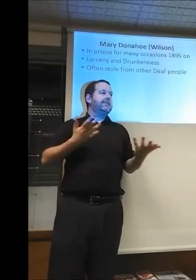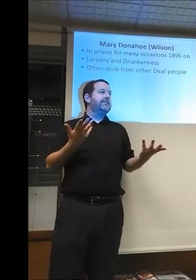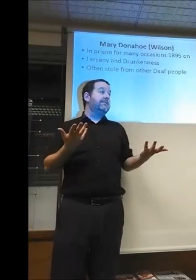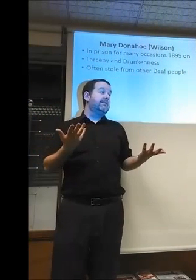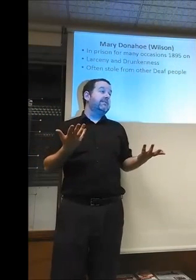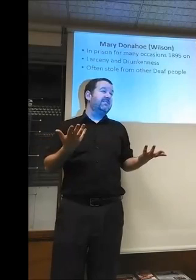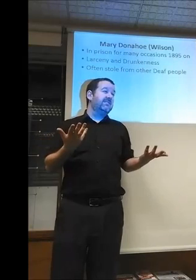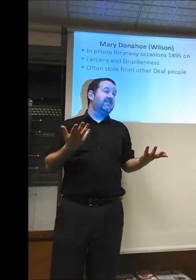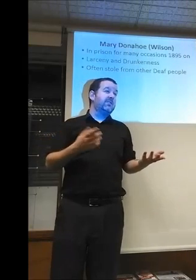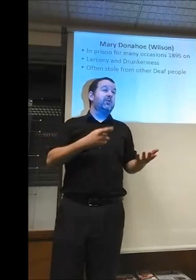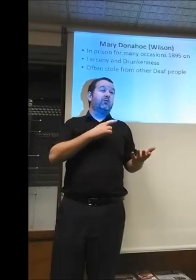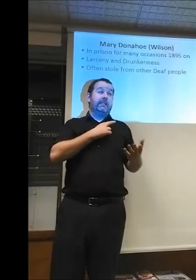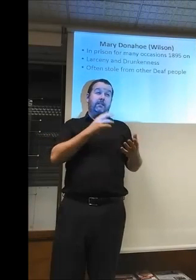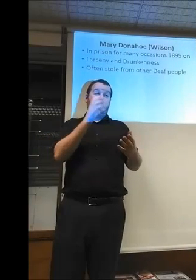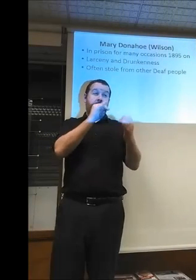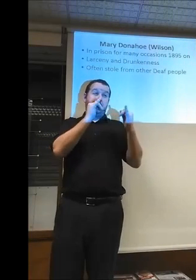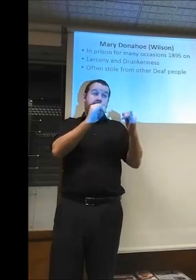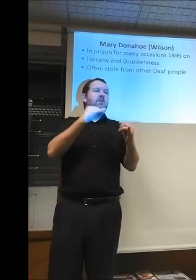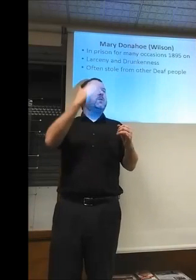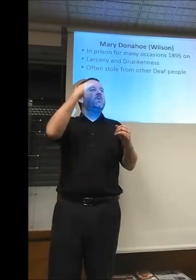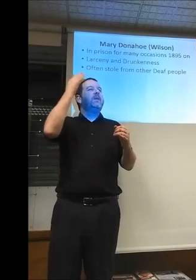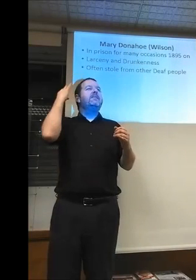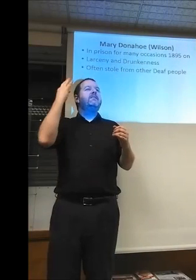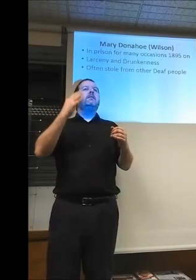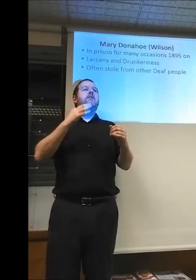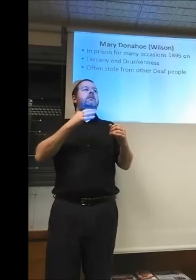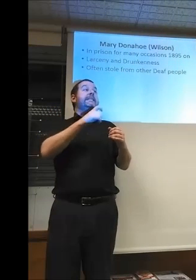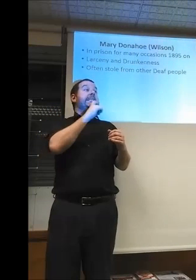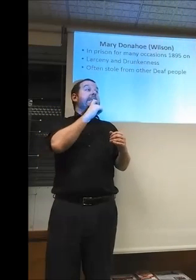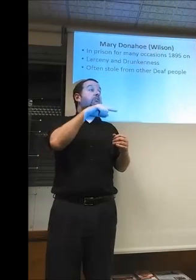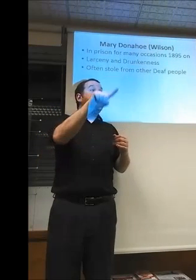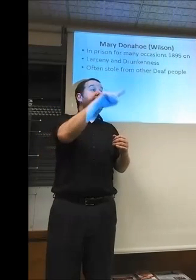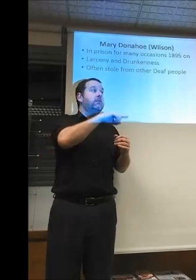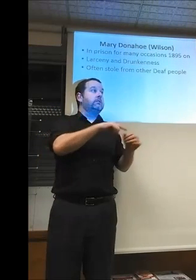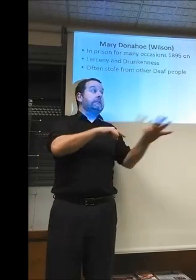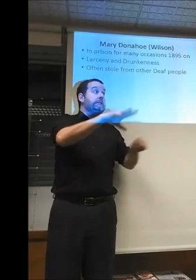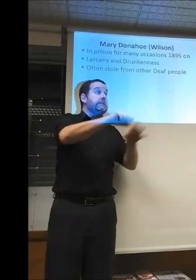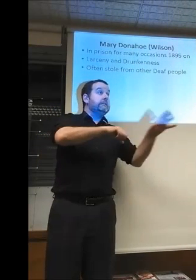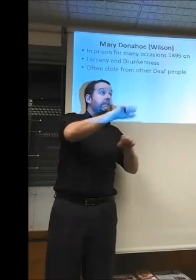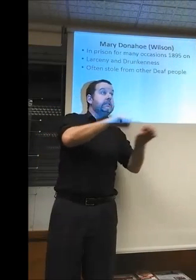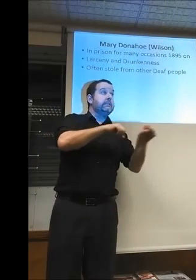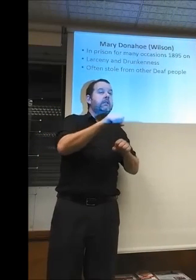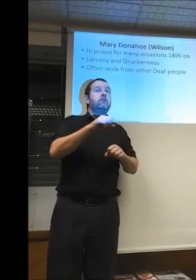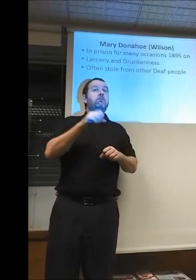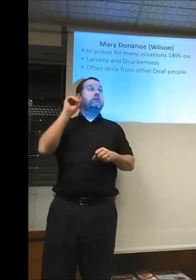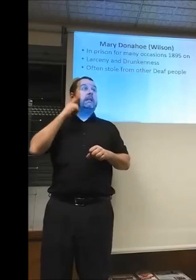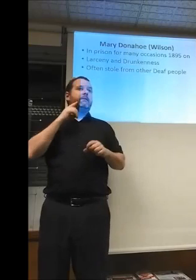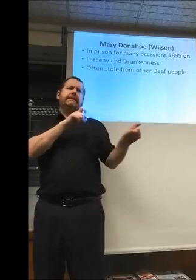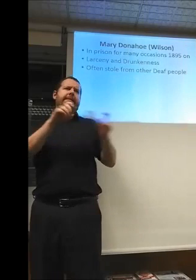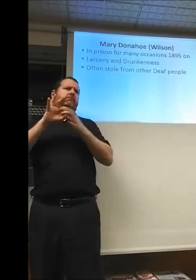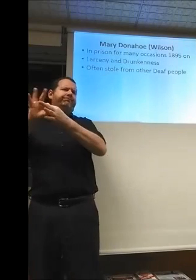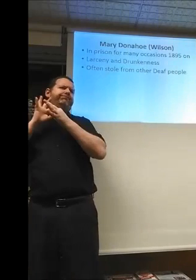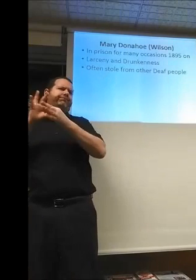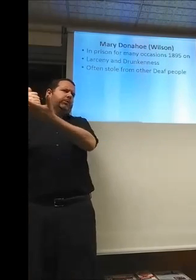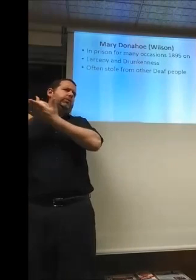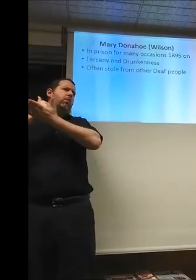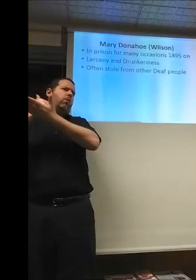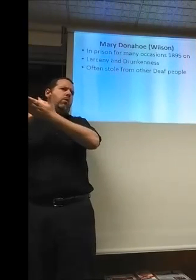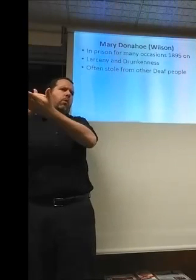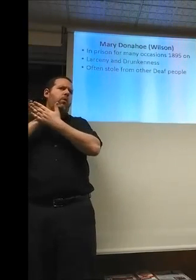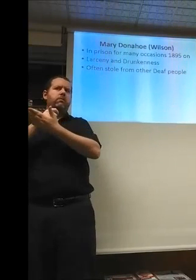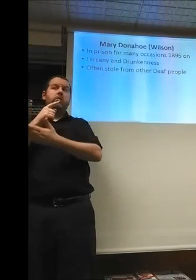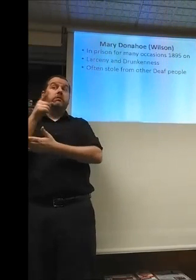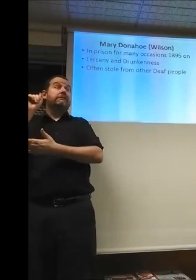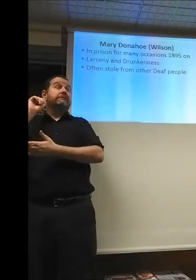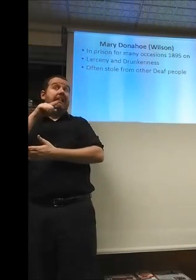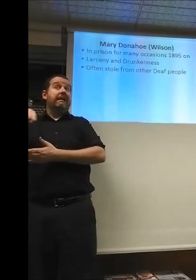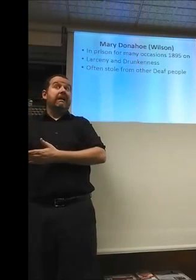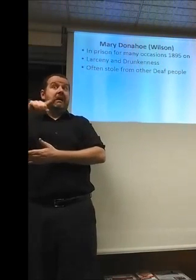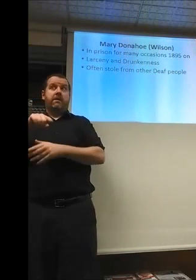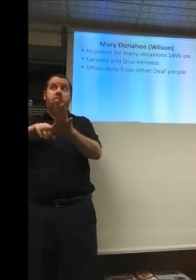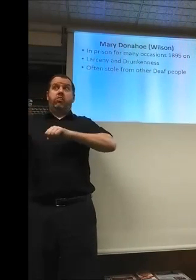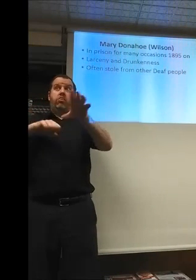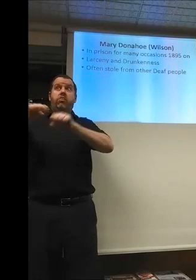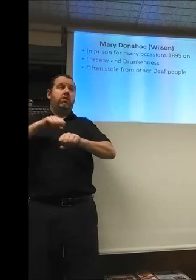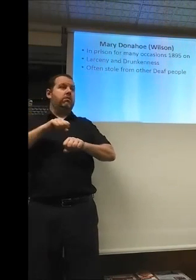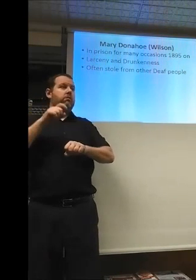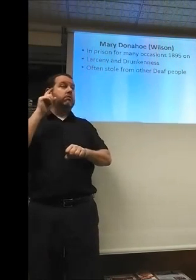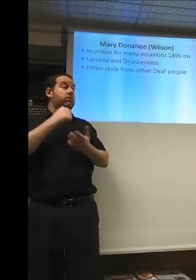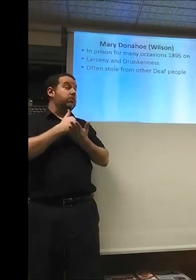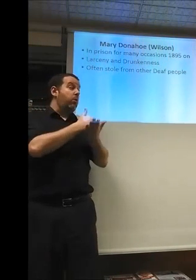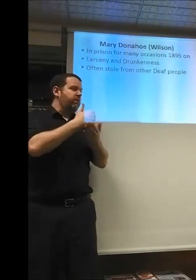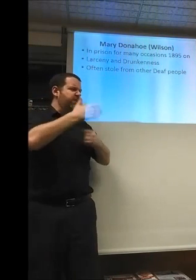into the meter to pay for your parking, surprised they had carparks at that time?, I can’t